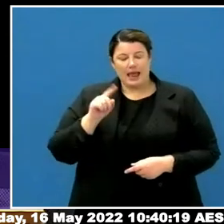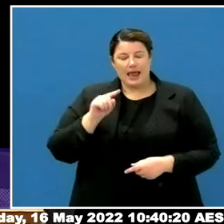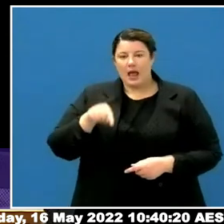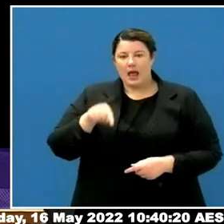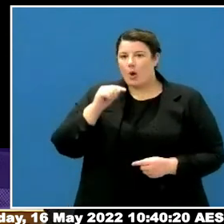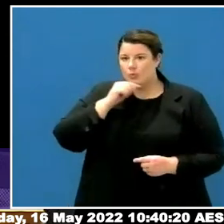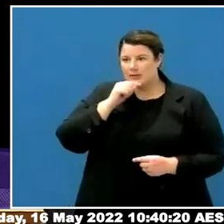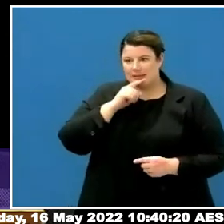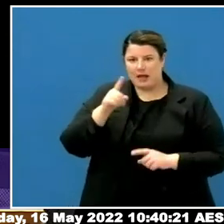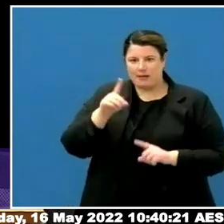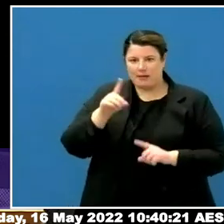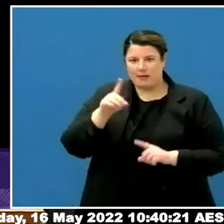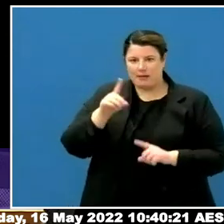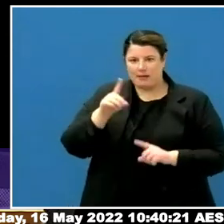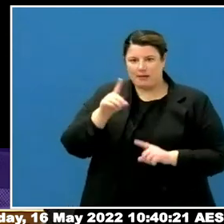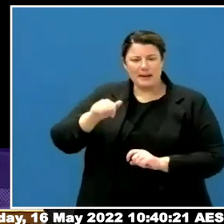bounds" since that time.